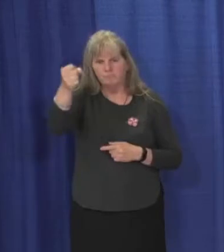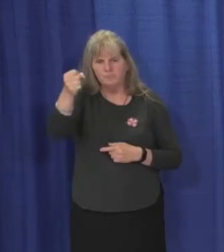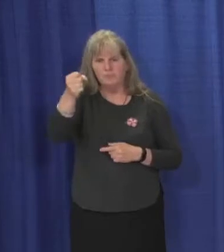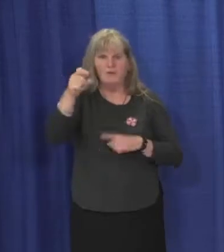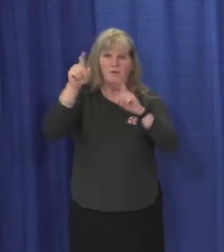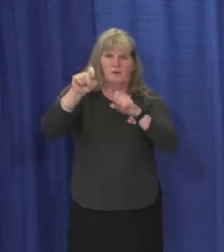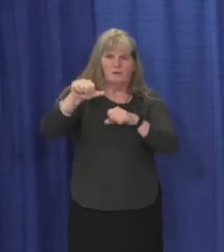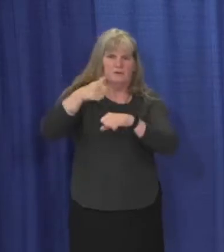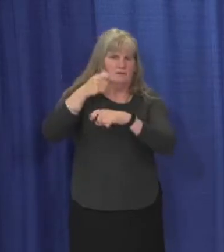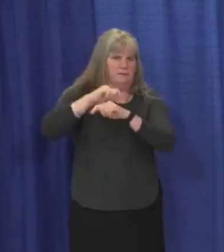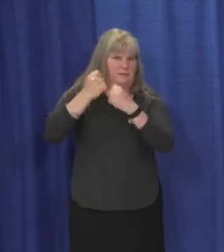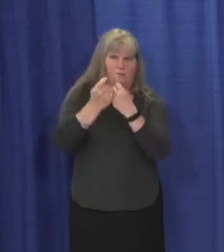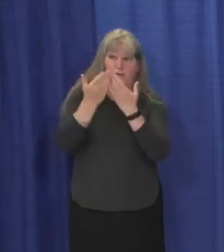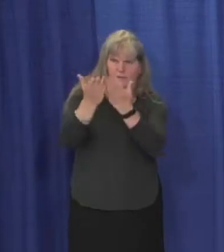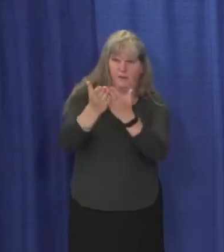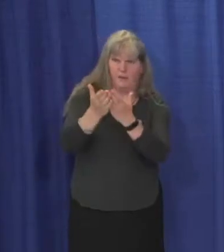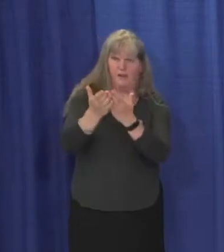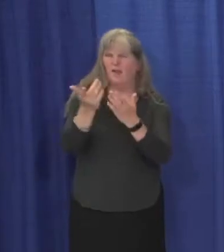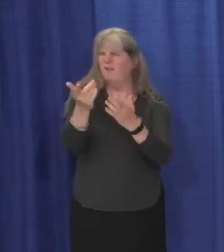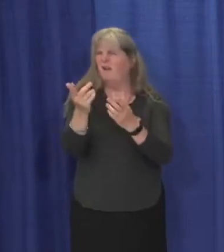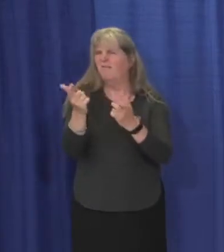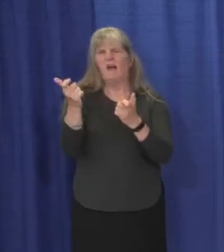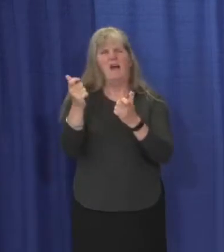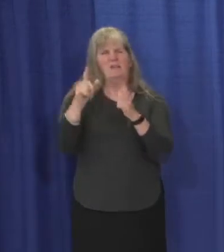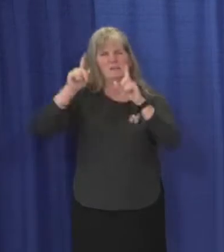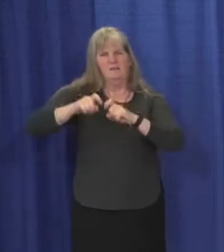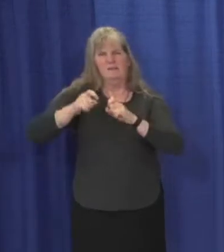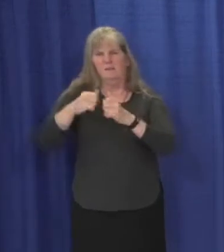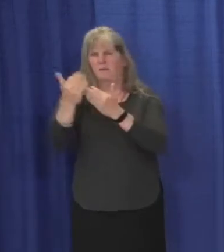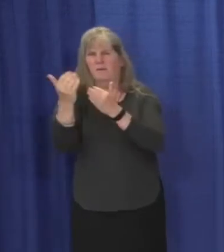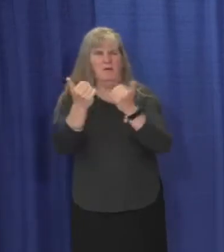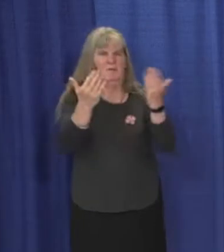crow and another is in Mayo and they are offering accessible